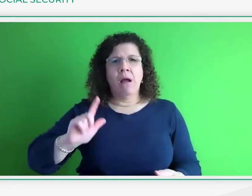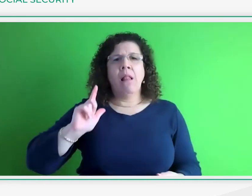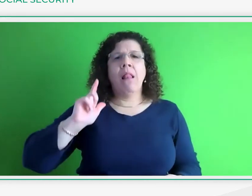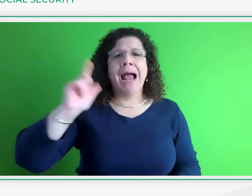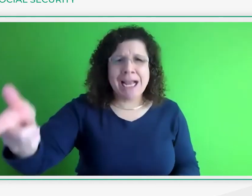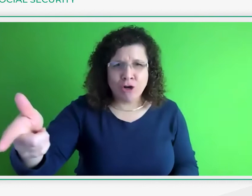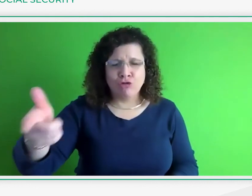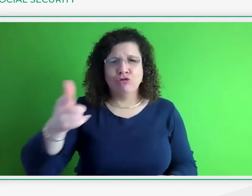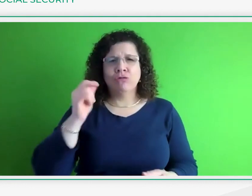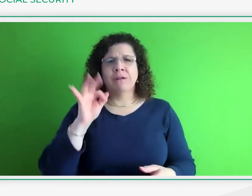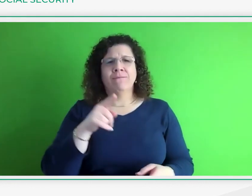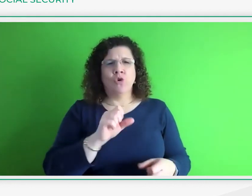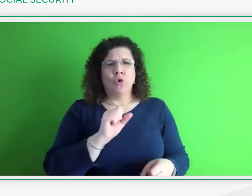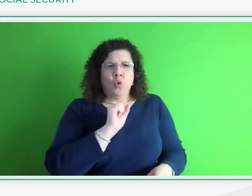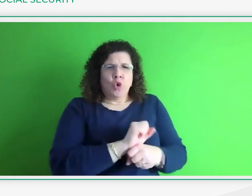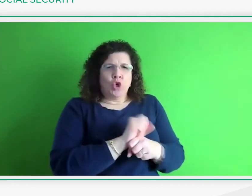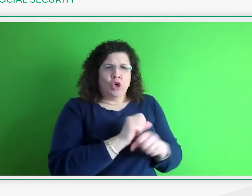claim your spouse's benefits later.